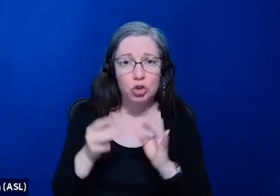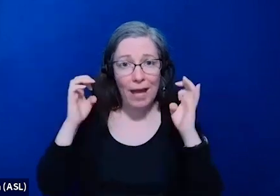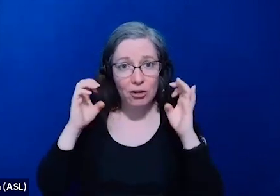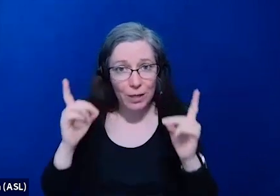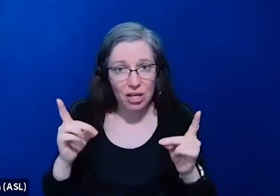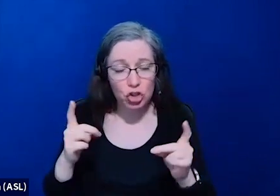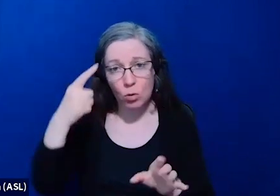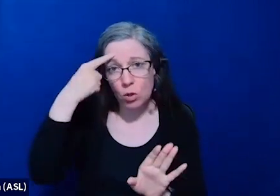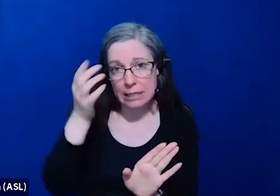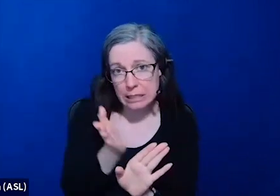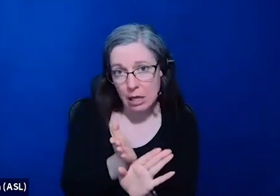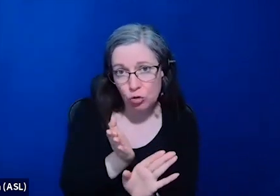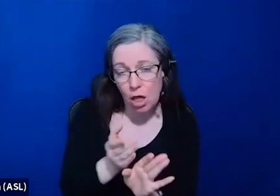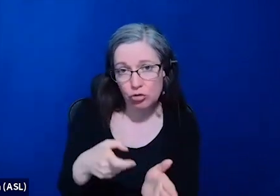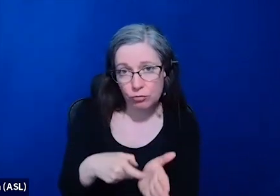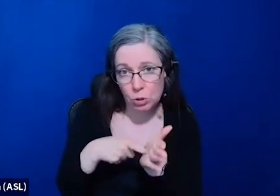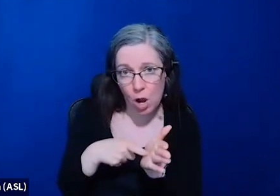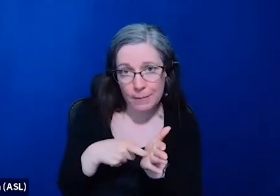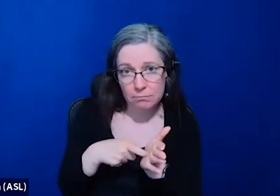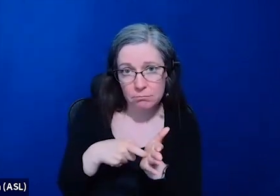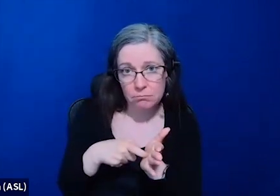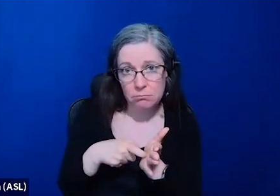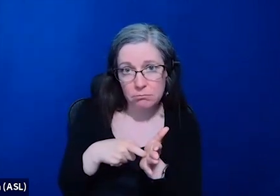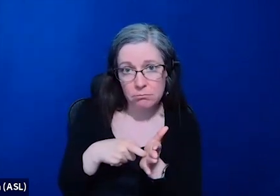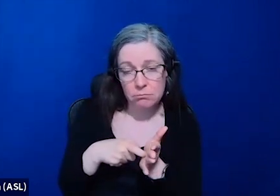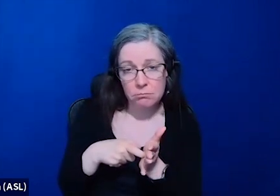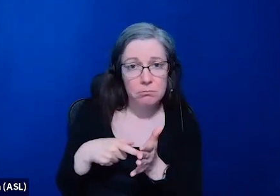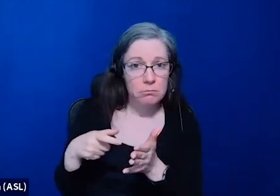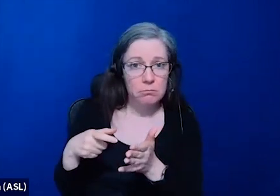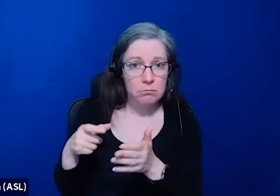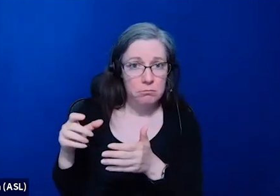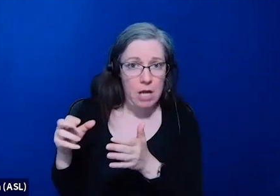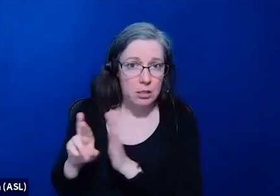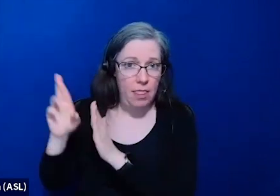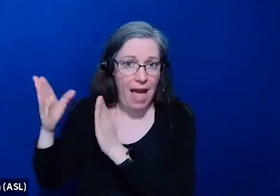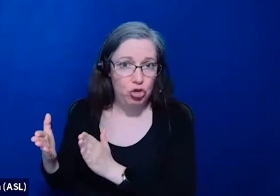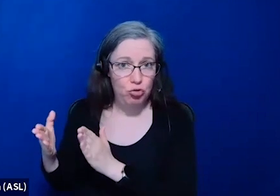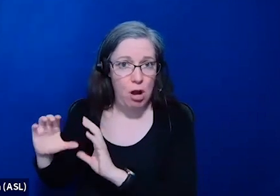as the rest of the astronaut cohort, but they had three disability categories, which are listed here.